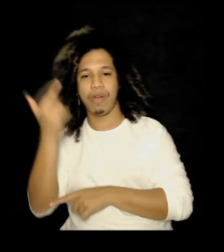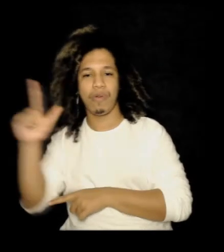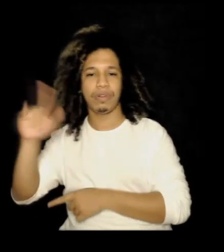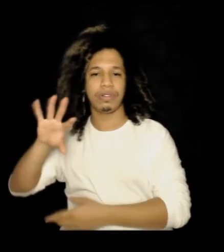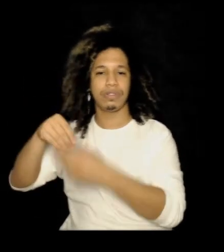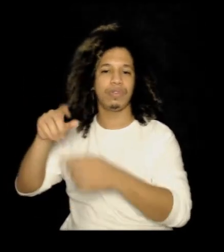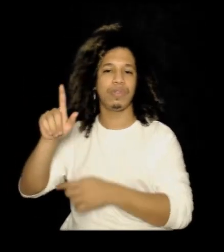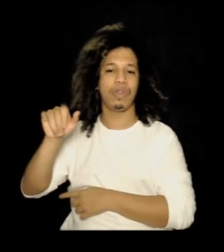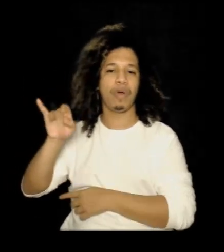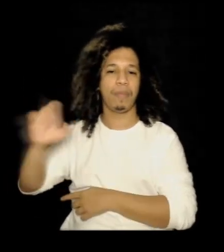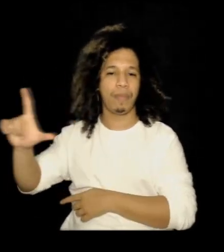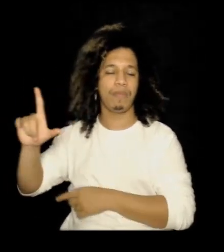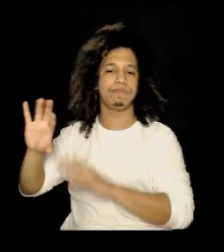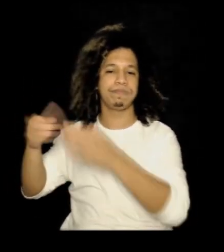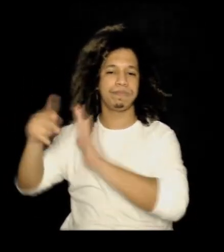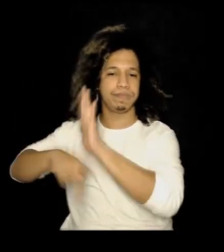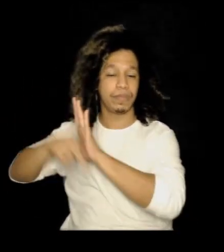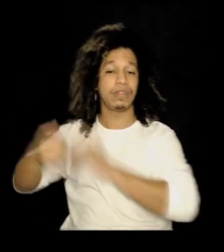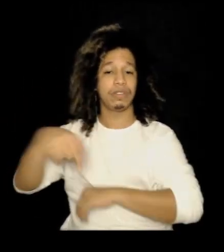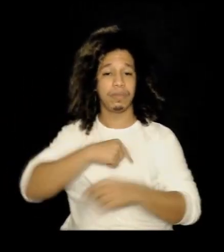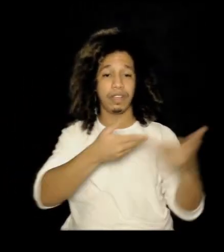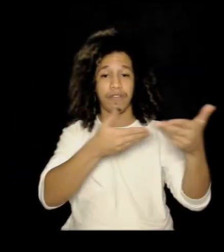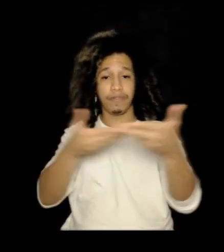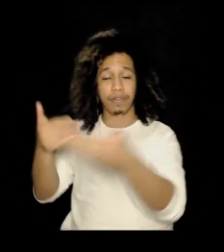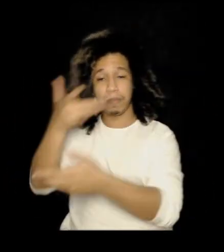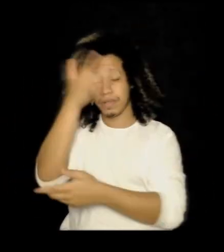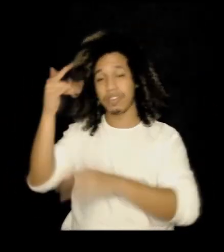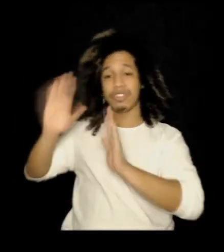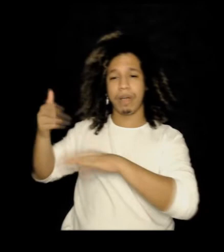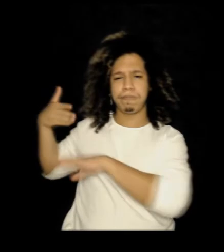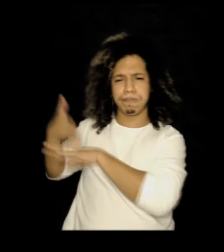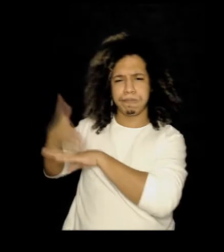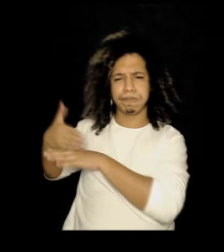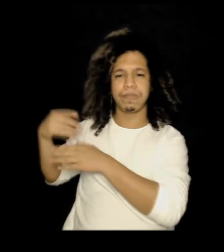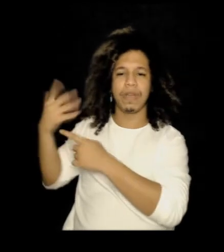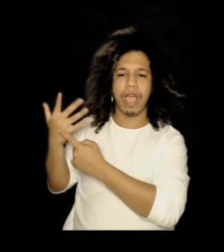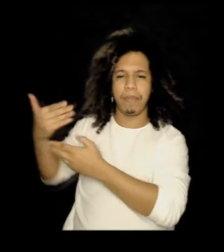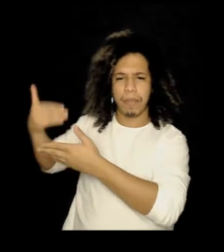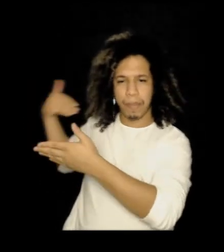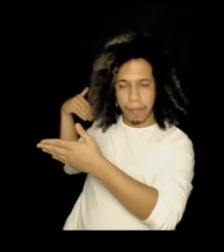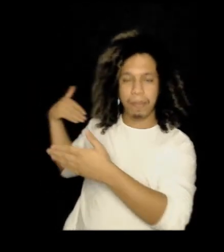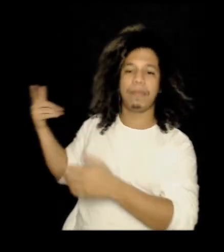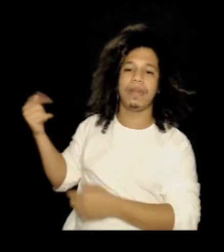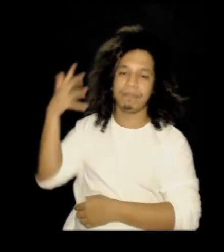also have invited former EFOPLI members and EPPI attendees to be our speakers this year. For the